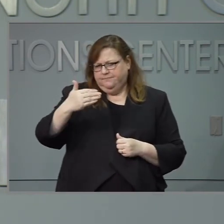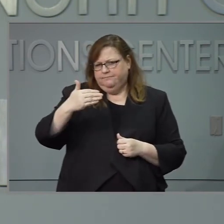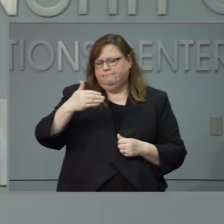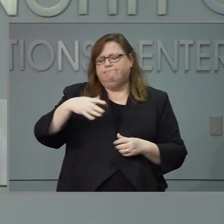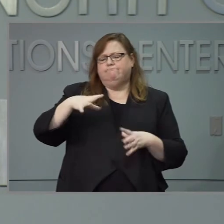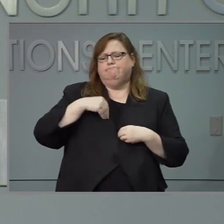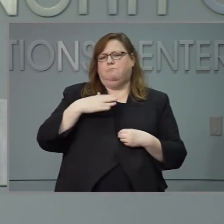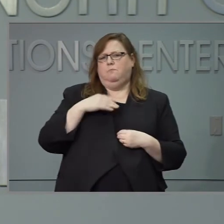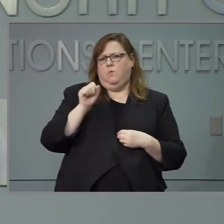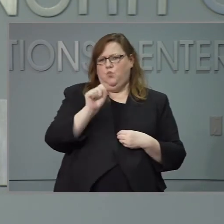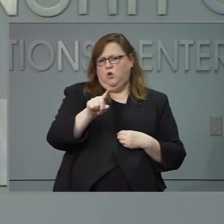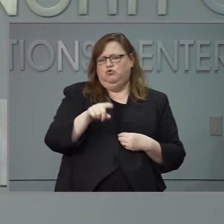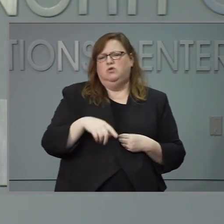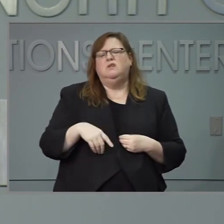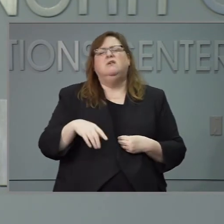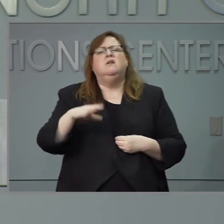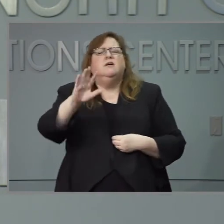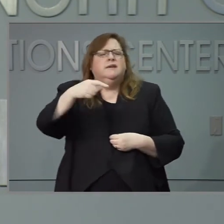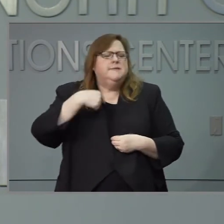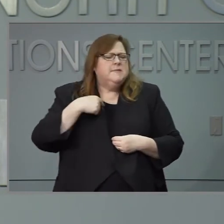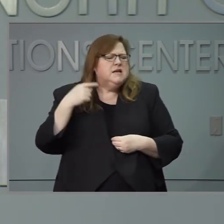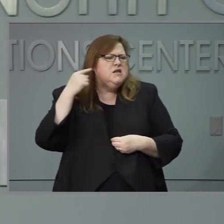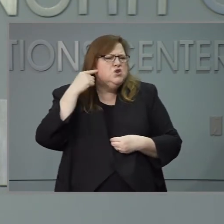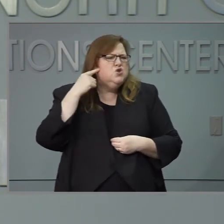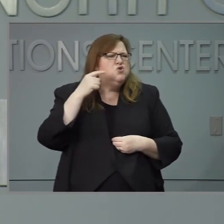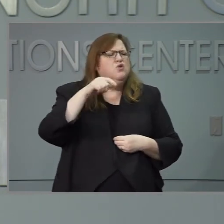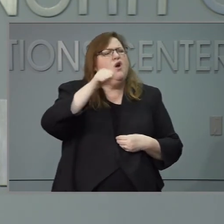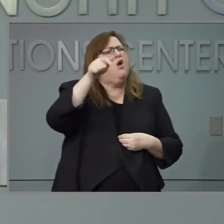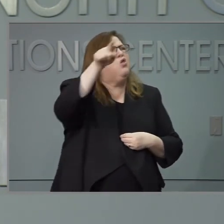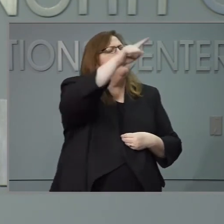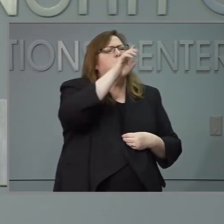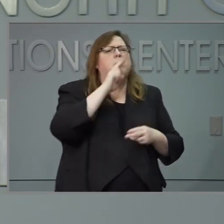DIJO EL GOBERNADOR, EL ESTADO VA A QUEBRARSE, Y DE HECHO, TENEMOS